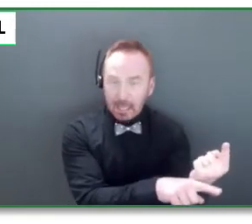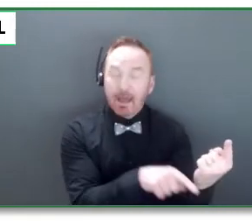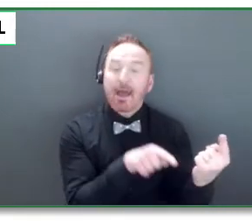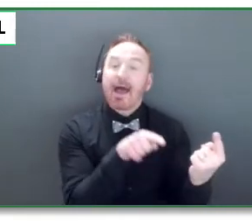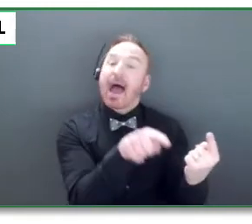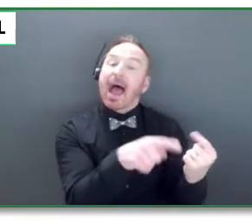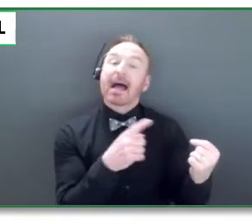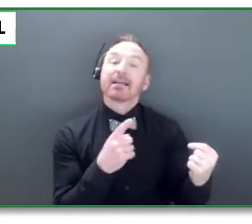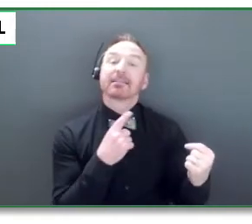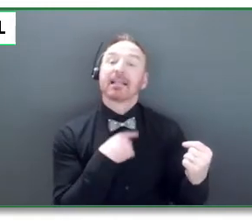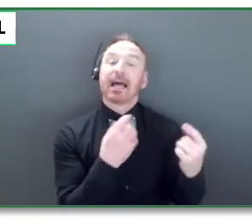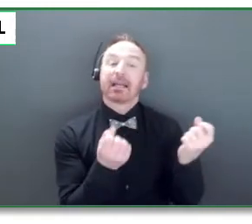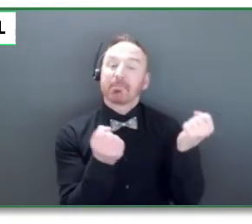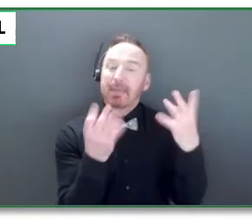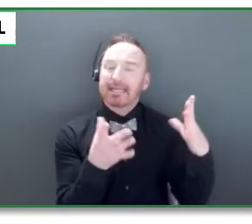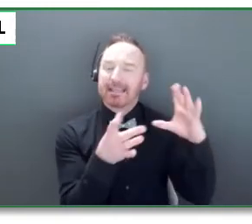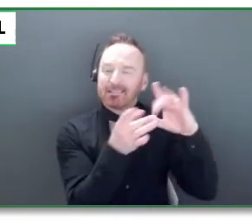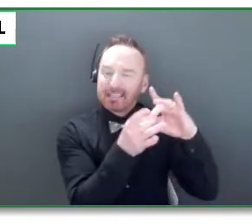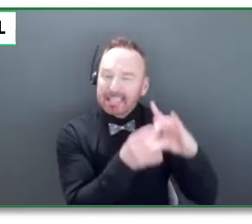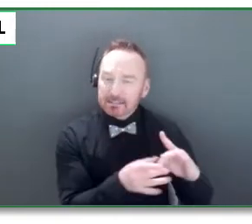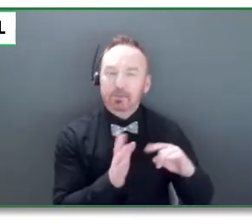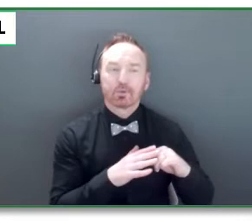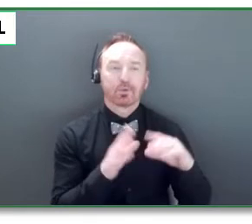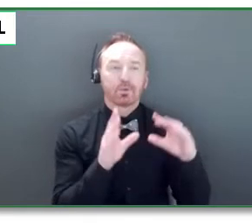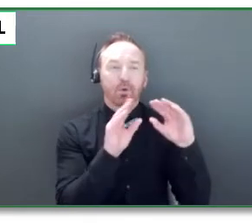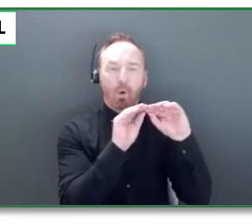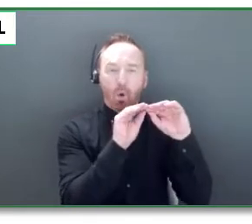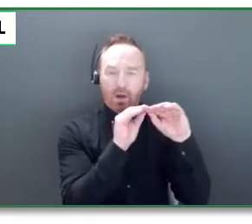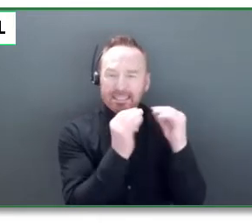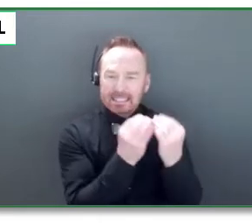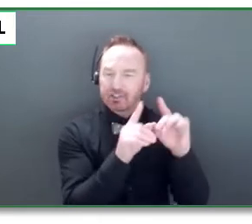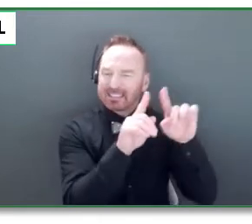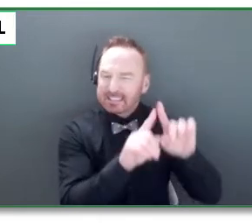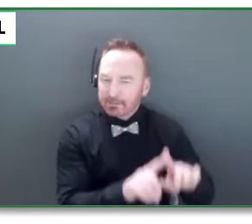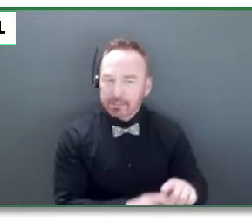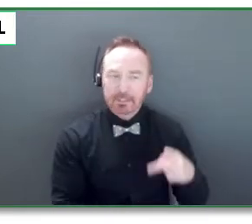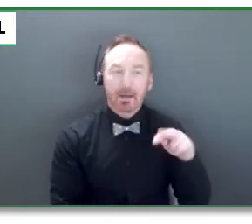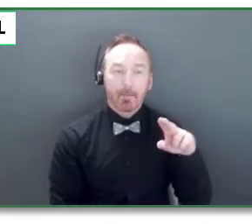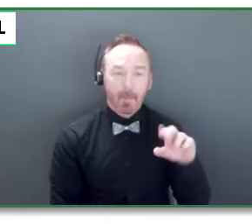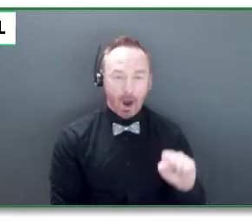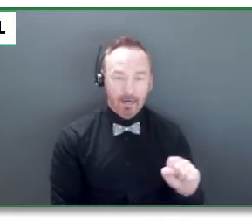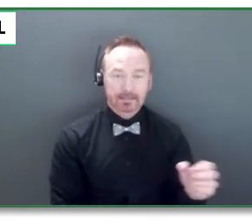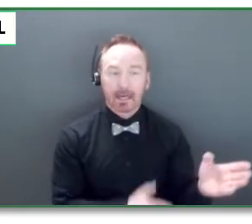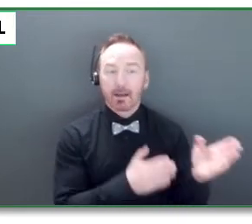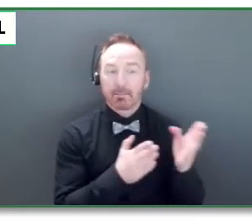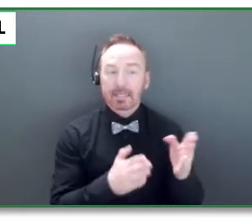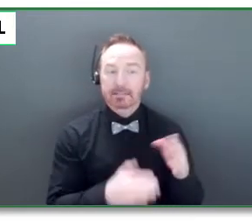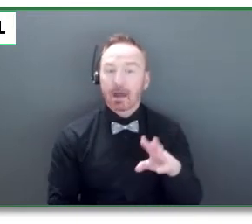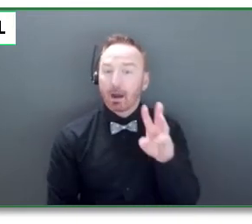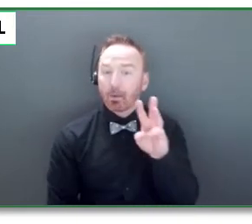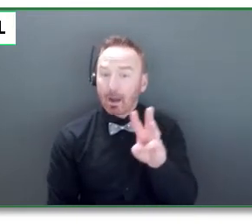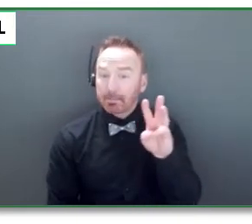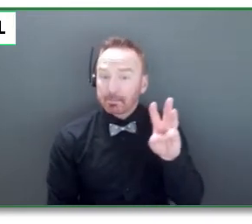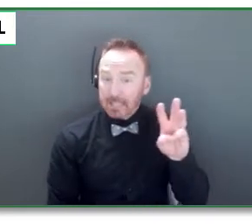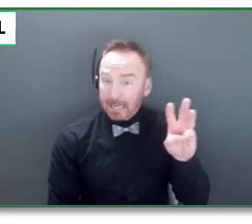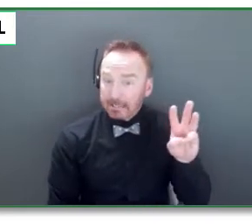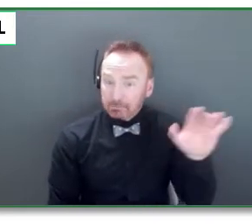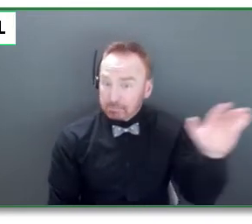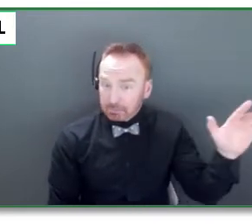can give you information on outdoor activities and our website as well as a lot of information in the business section